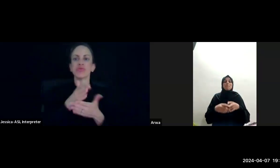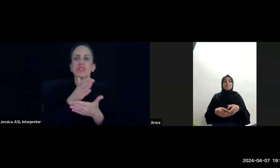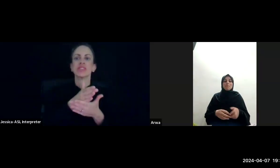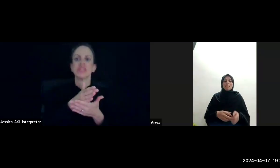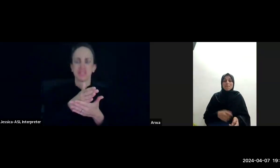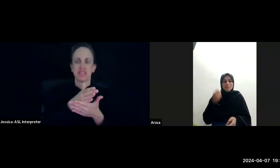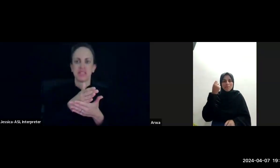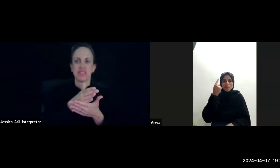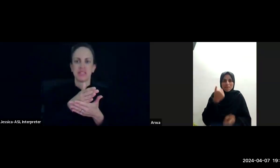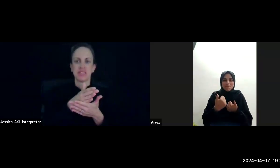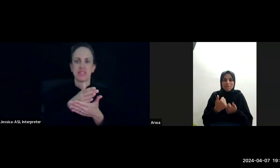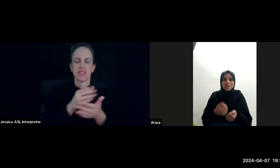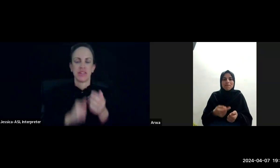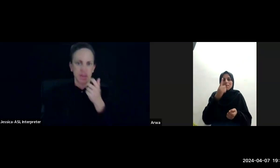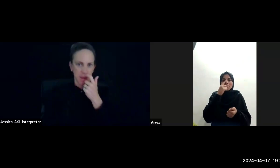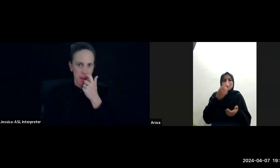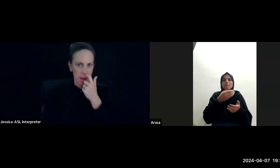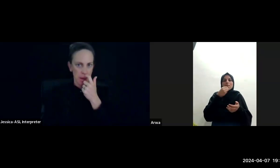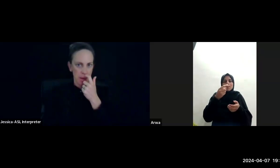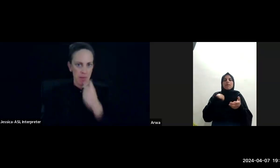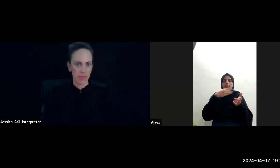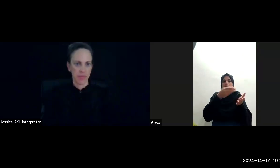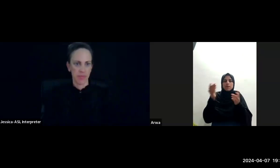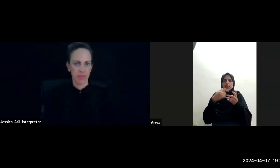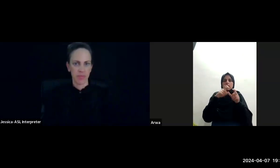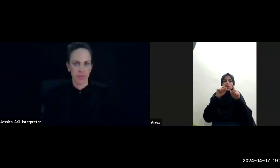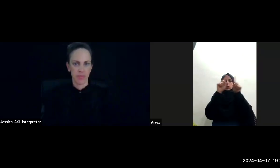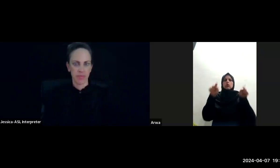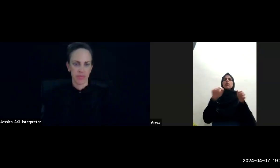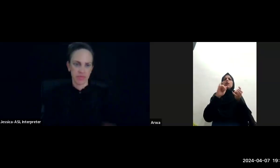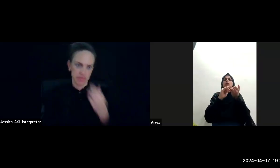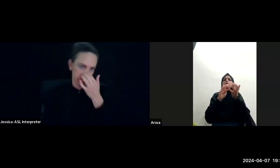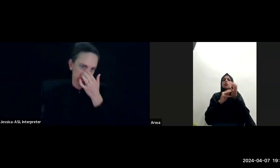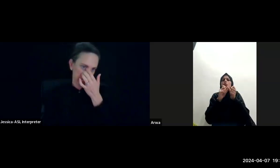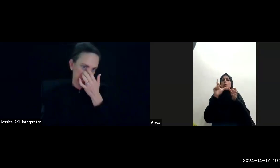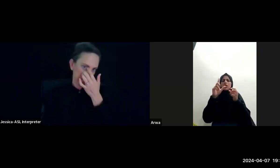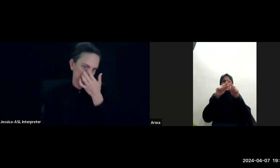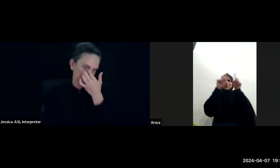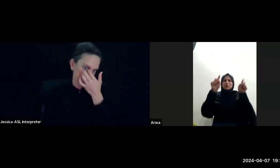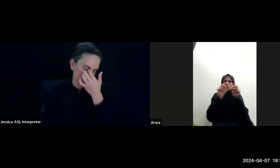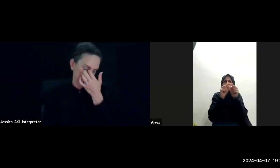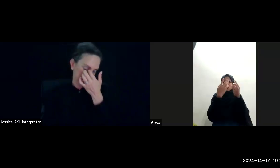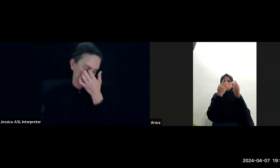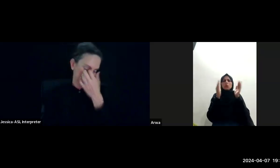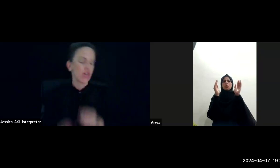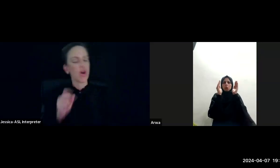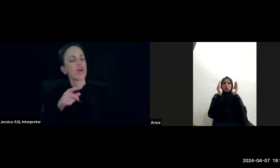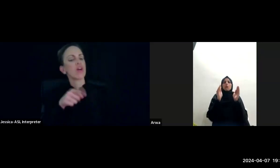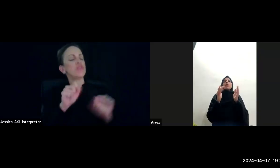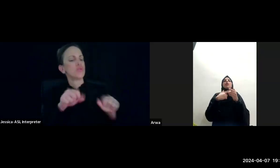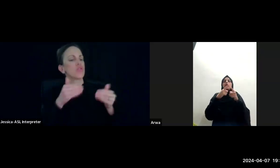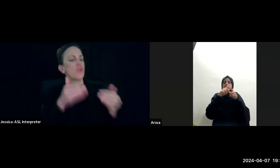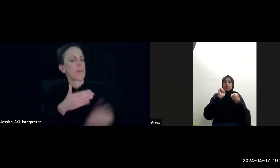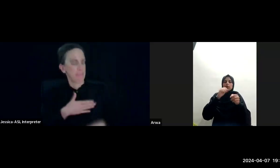that my screen to be a smaller screen and then the Interpreter to be larger. And and I